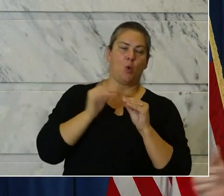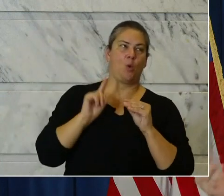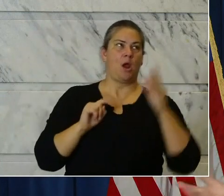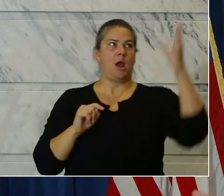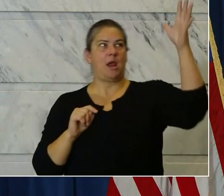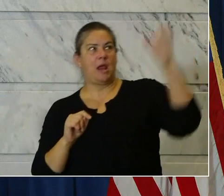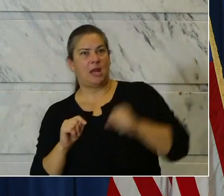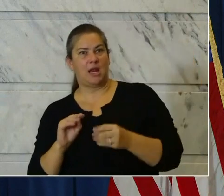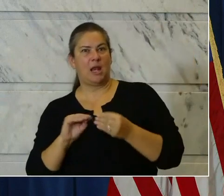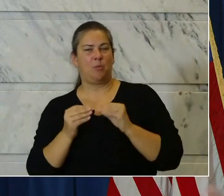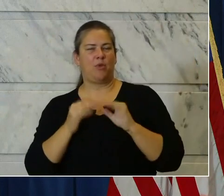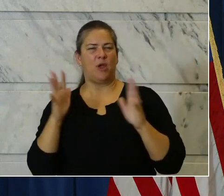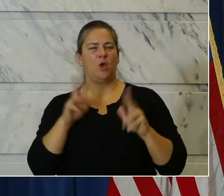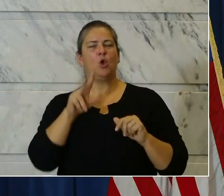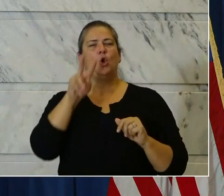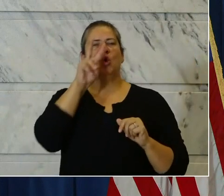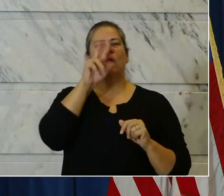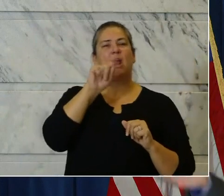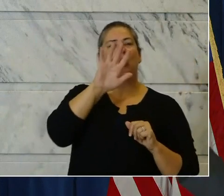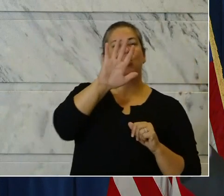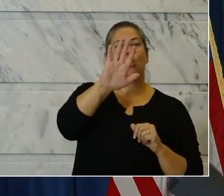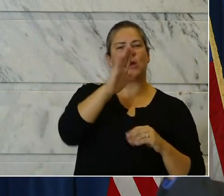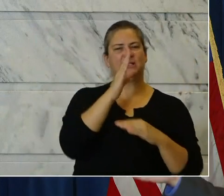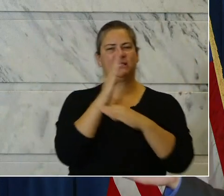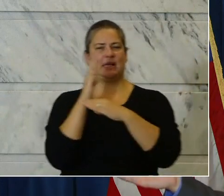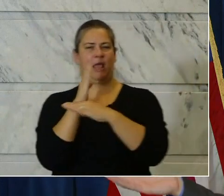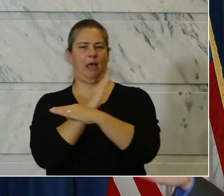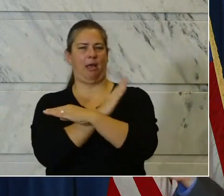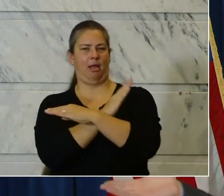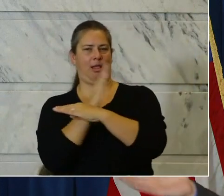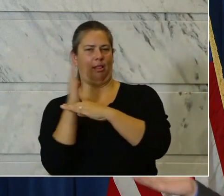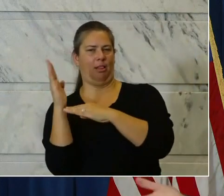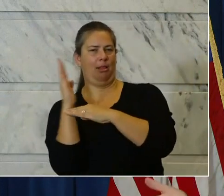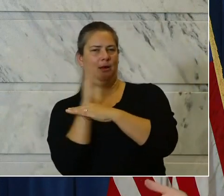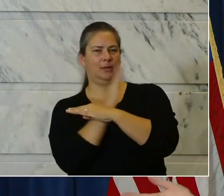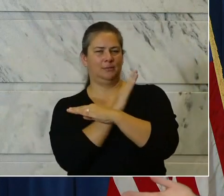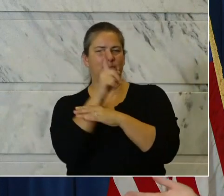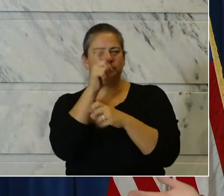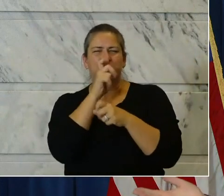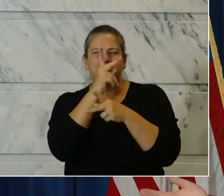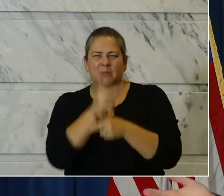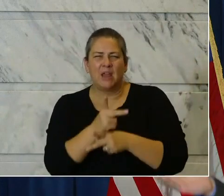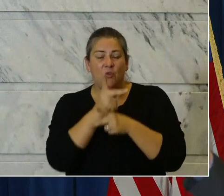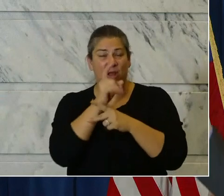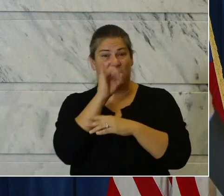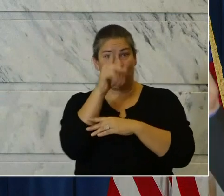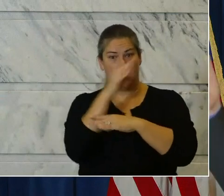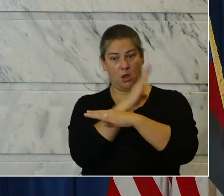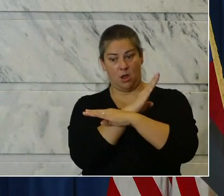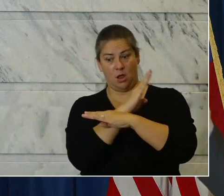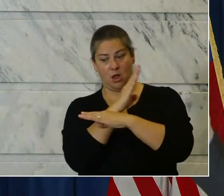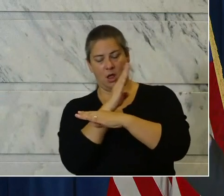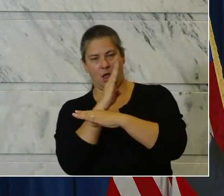YOUR ORANGE IT TWENTY FOUR POINT SIX YOU'RE AT THE TOP OF THE SCALE THAT'S THE TAKE AWAY YOUR AT THE TOP OF THE SCALE.